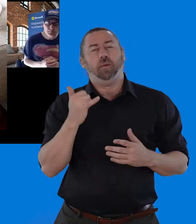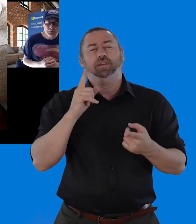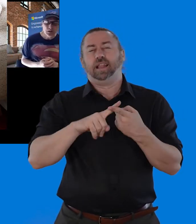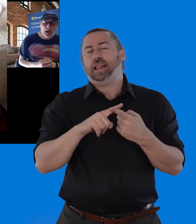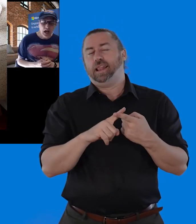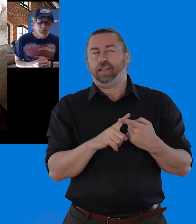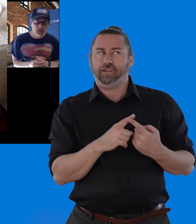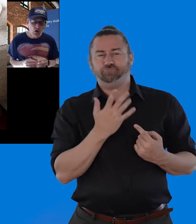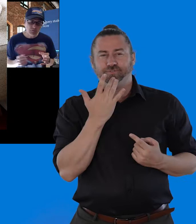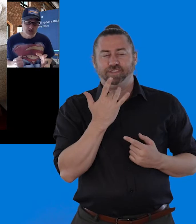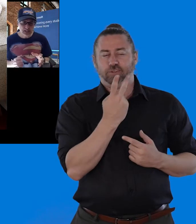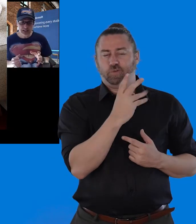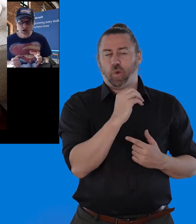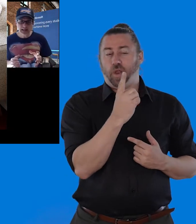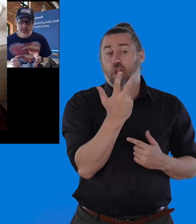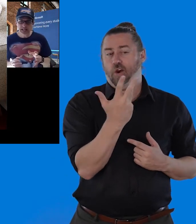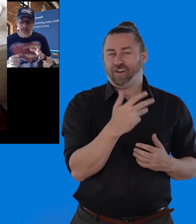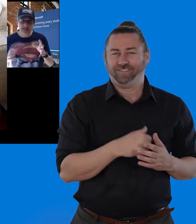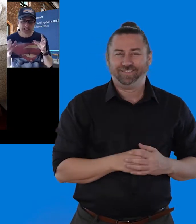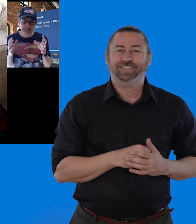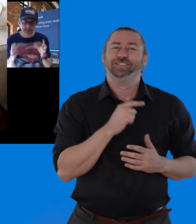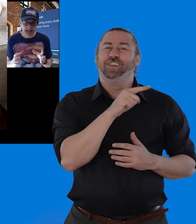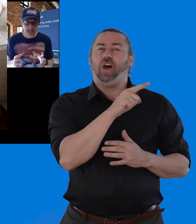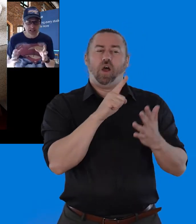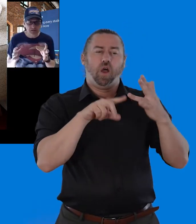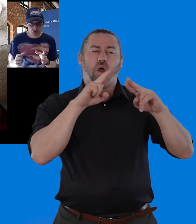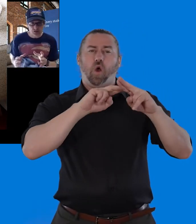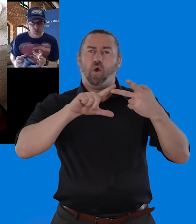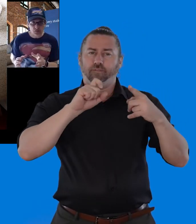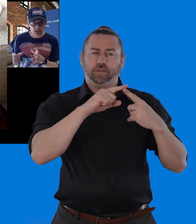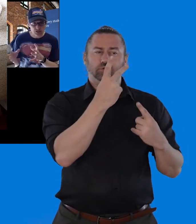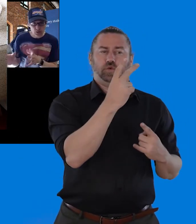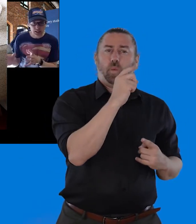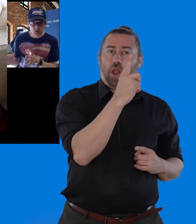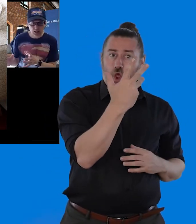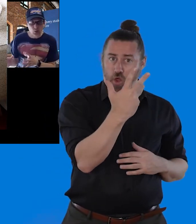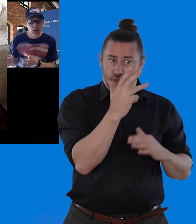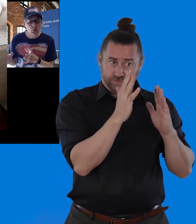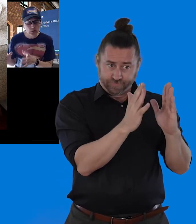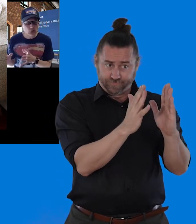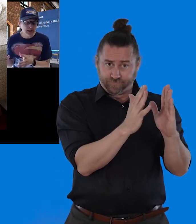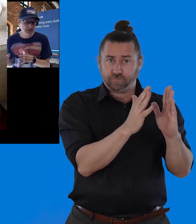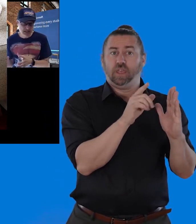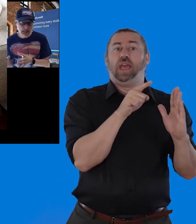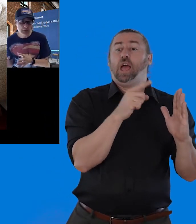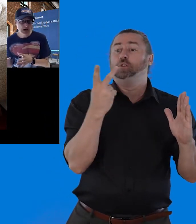So, Office 2019 is a static version of Office and 2021 will be the same.